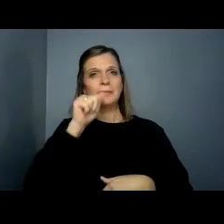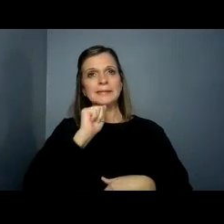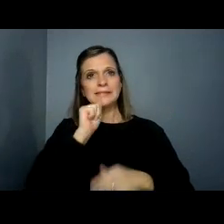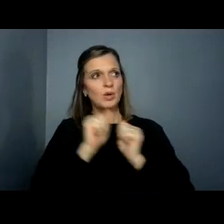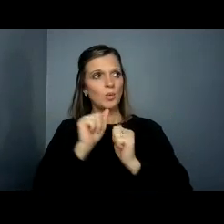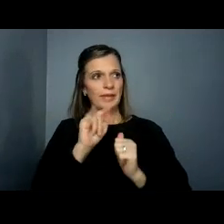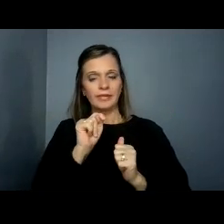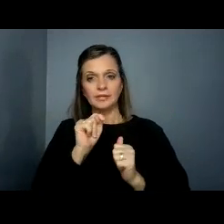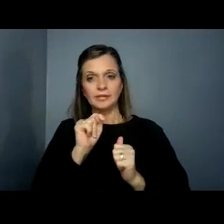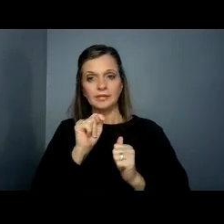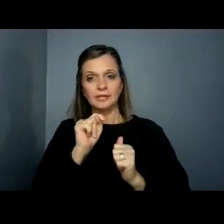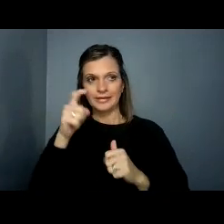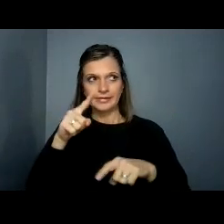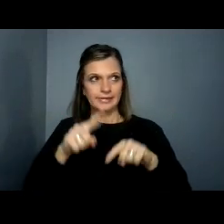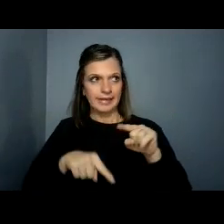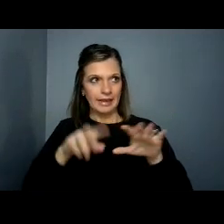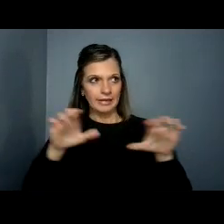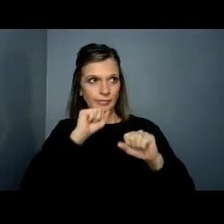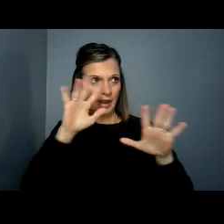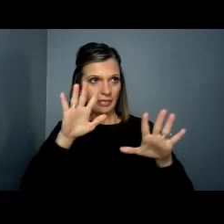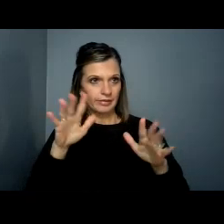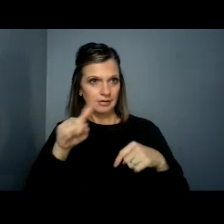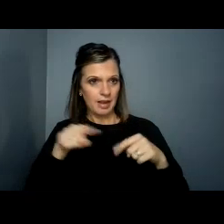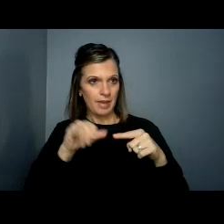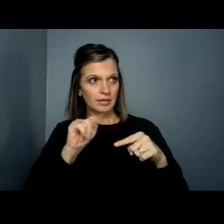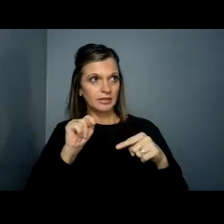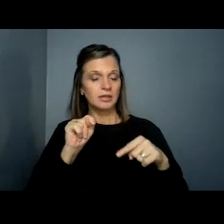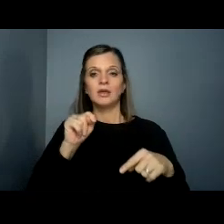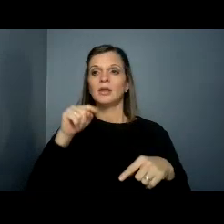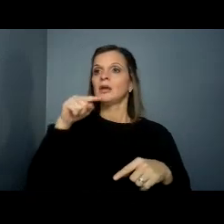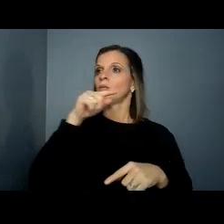Well, he goes down to rabbit hole and starts finding all these different theories that,